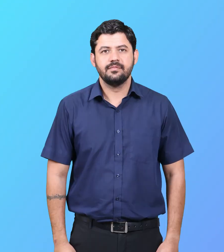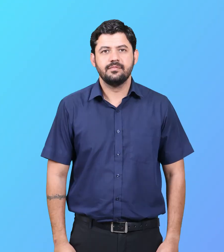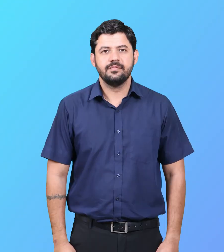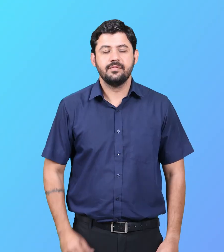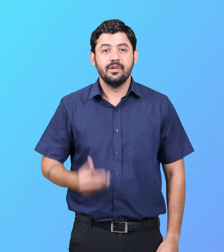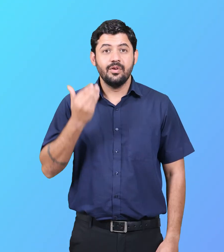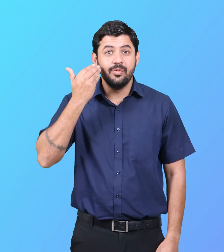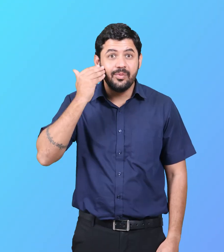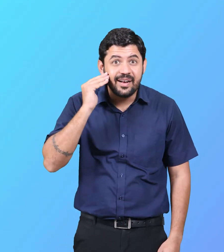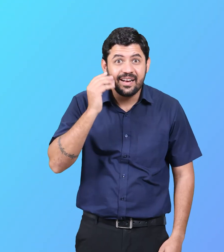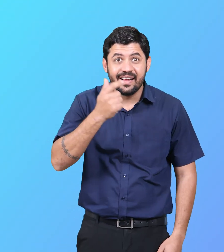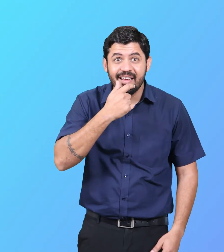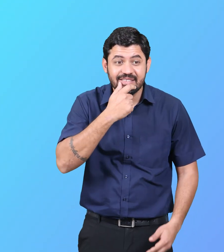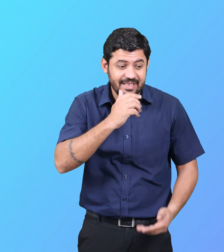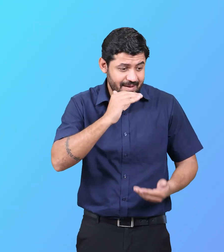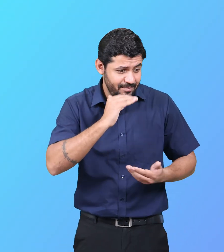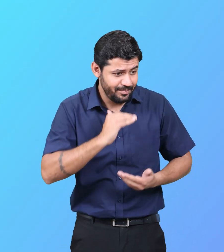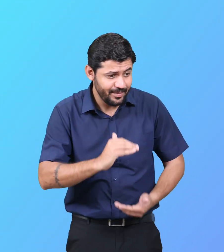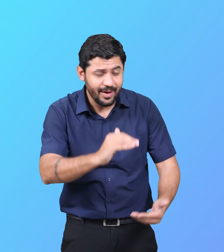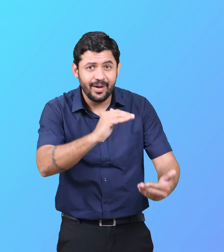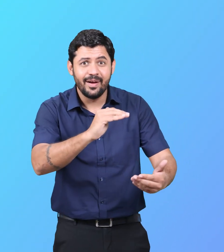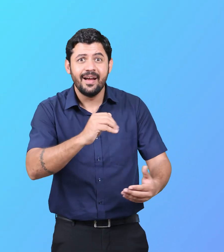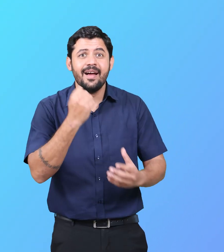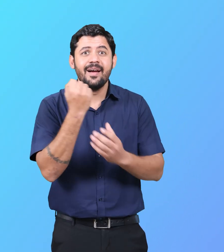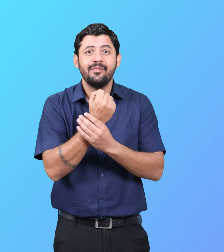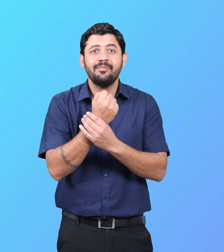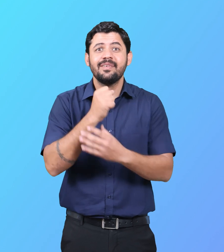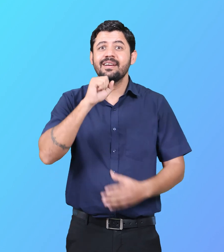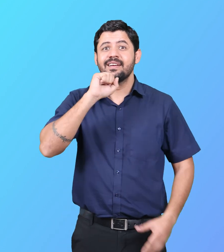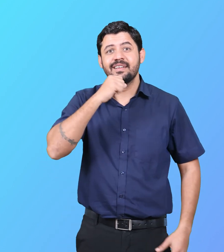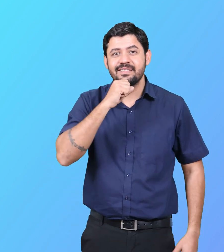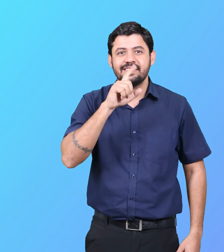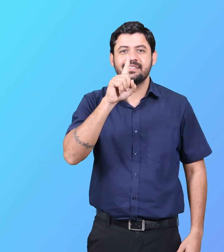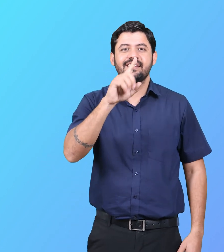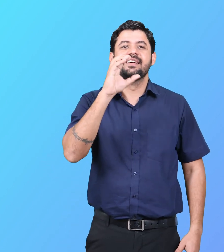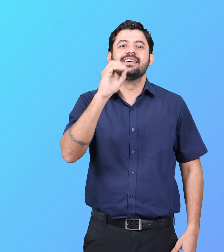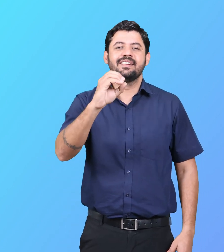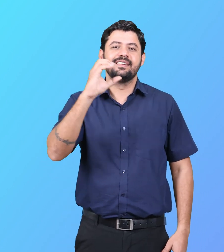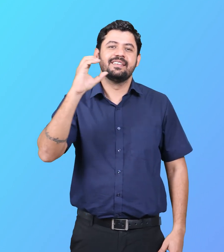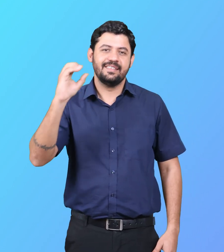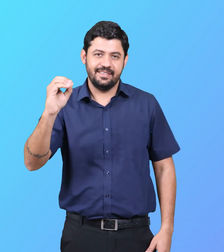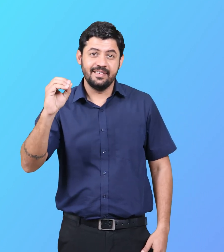Abraham was 100 years old when Isaac was born.